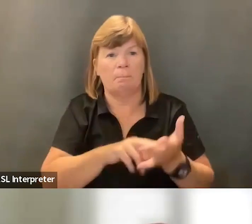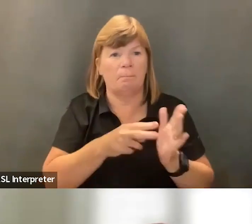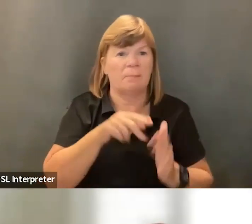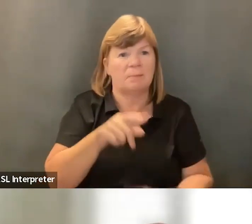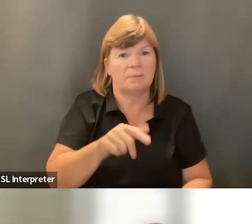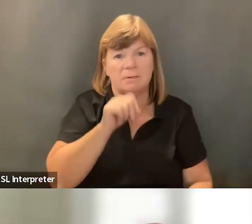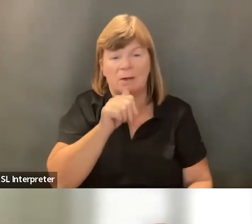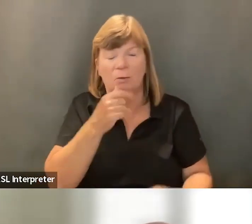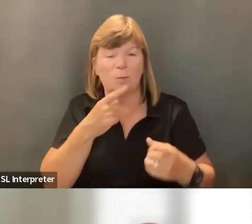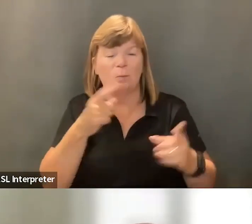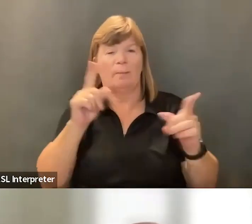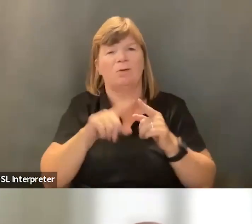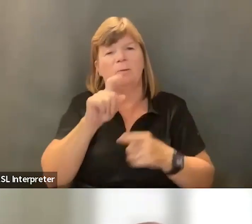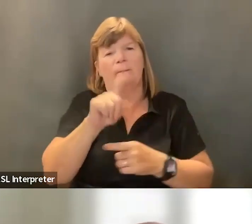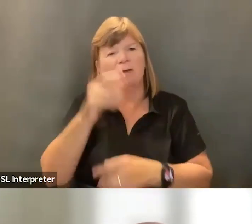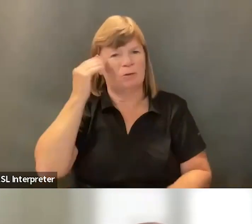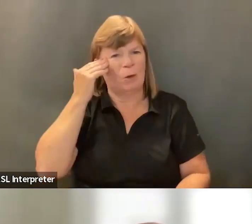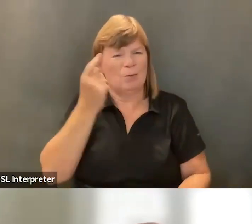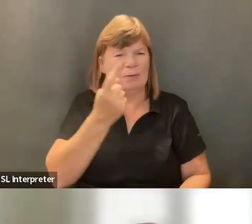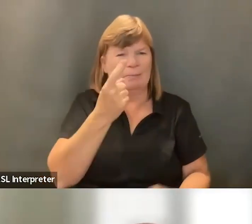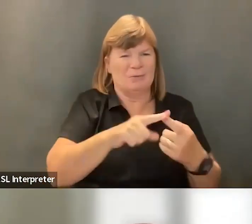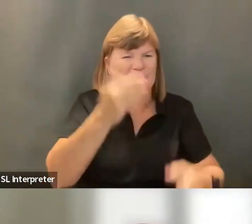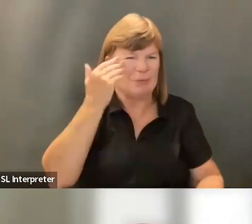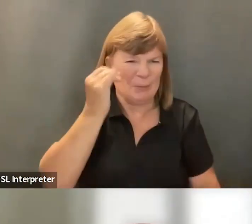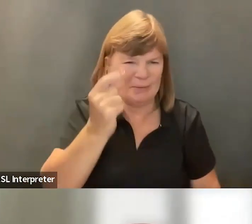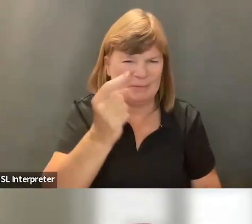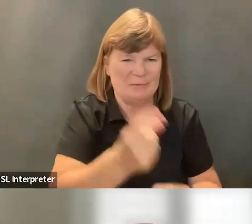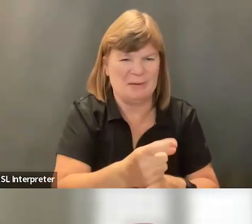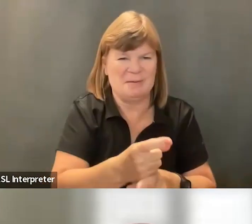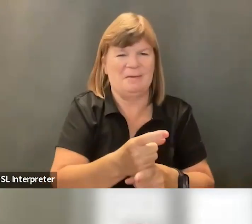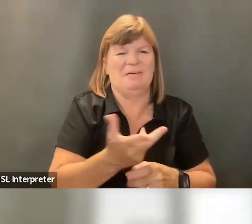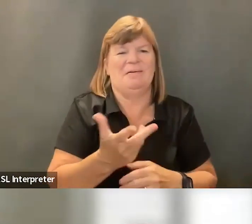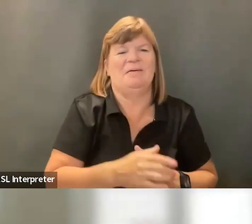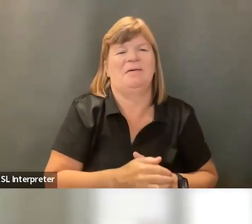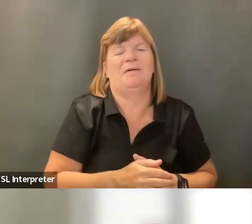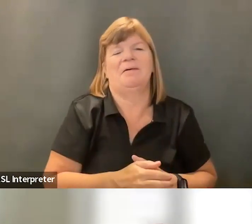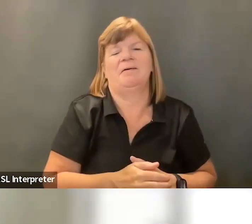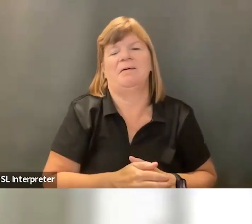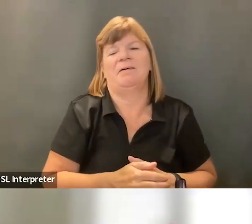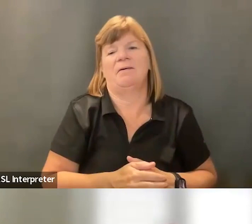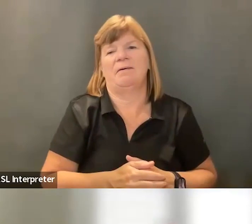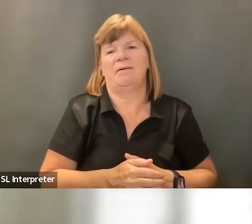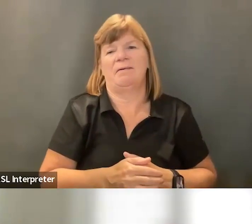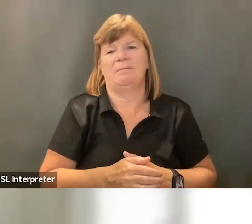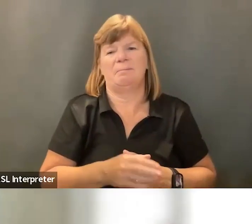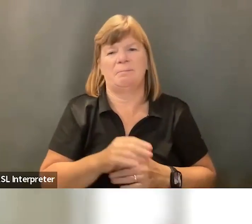you have to know something to know it right and and and but that knowledge is built over time